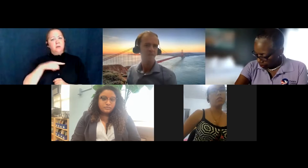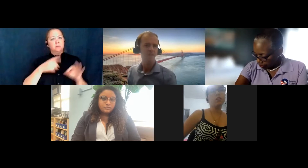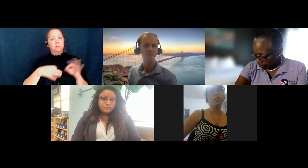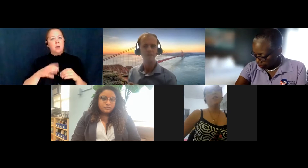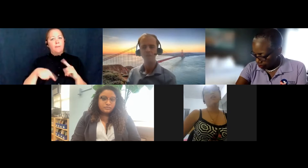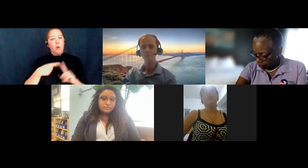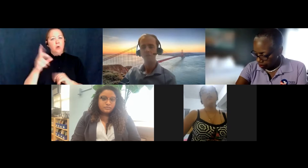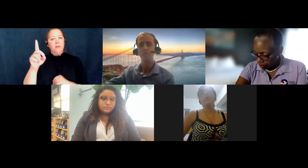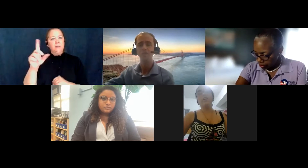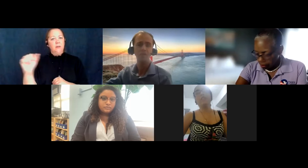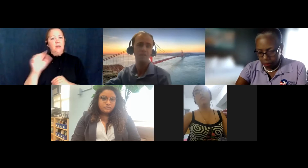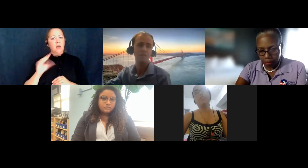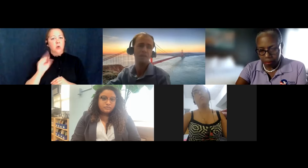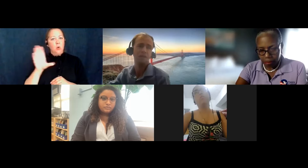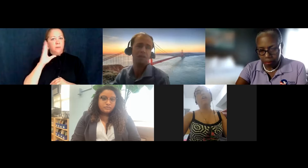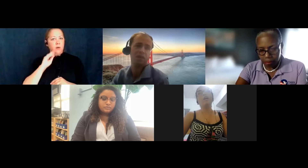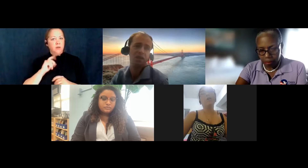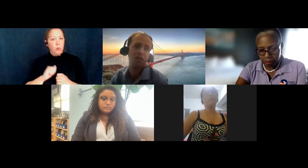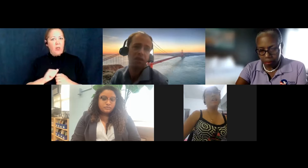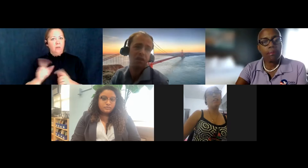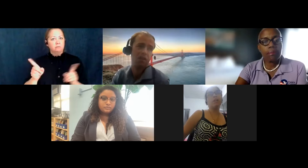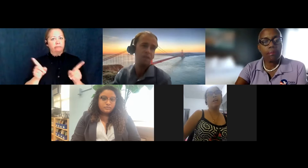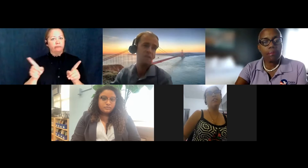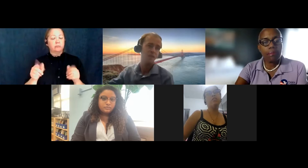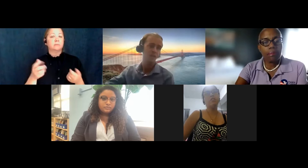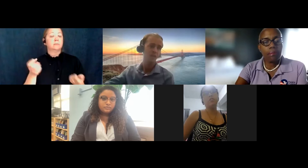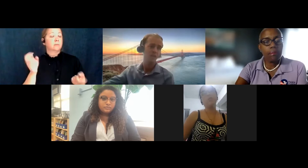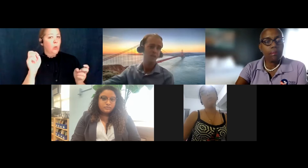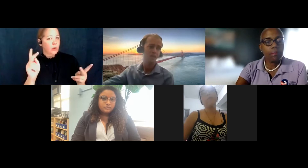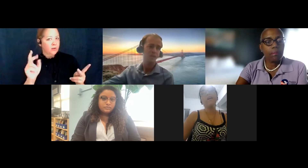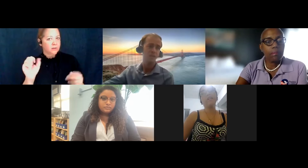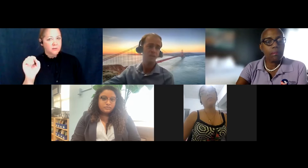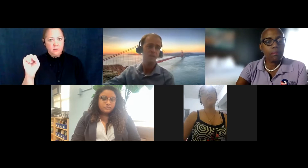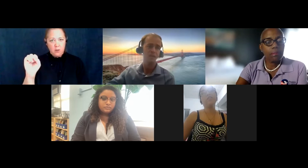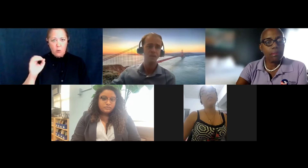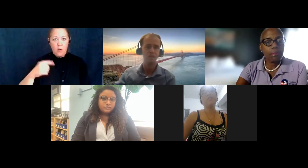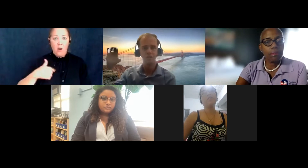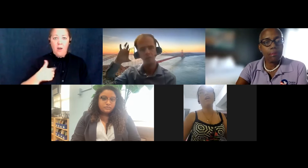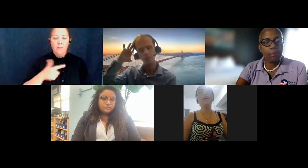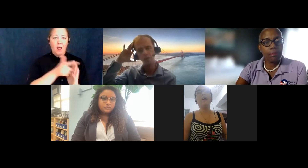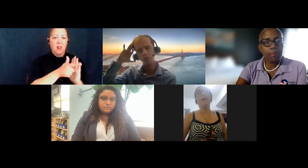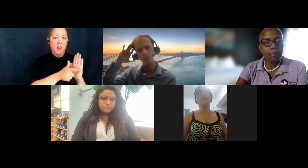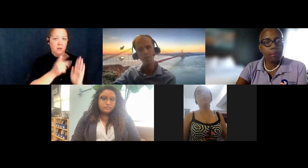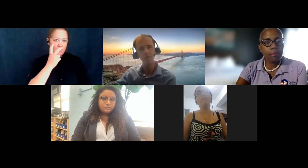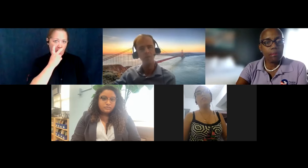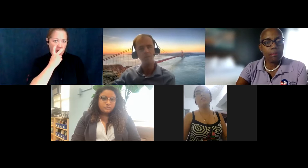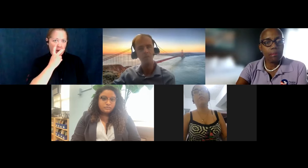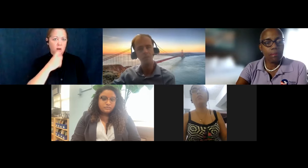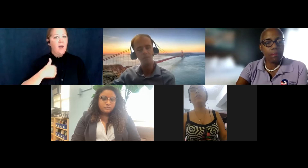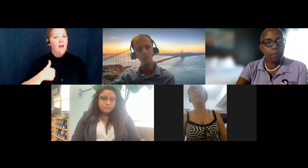I am legally blind so my experiences is I had experiences as a volunteer